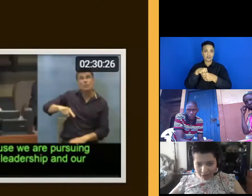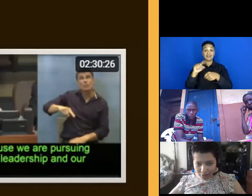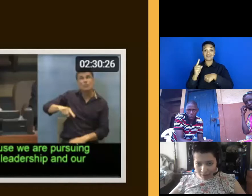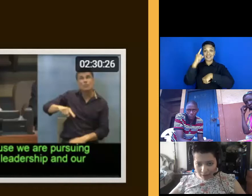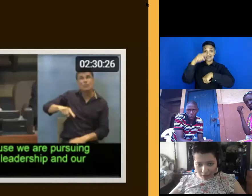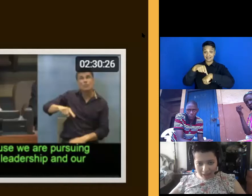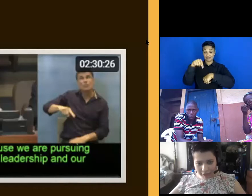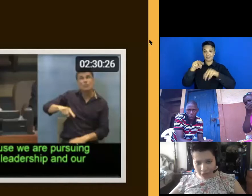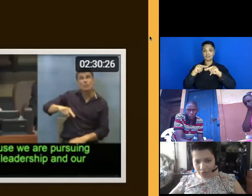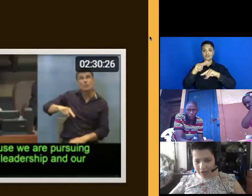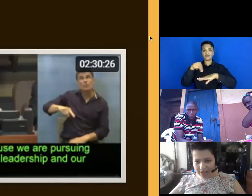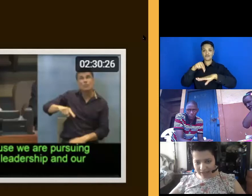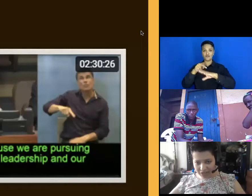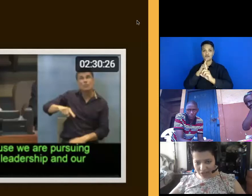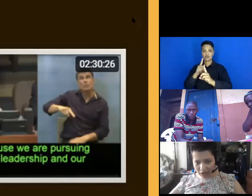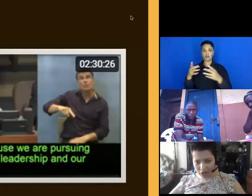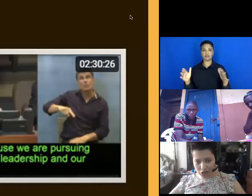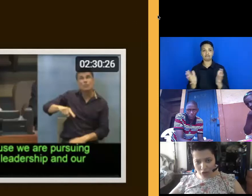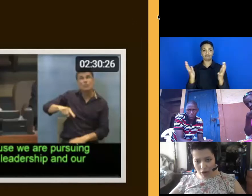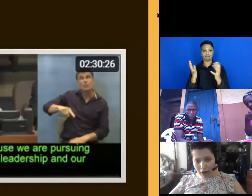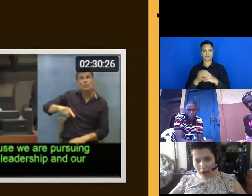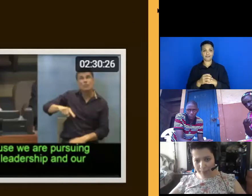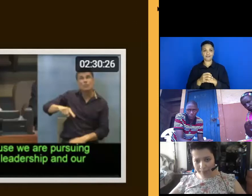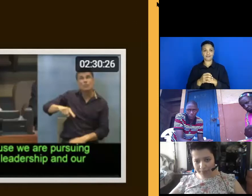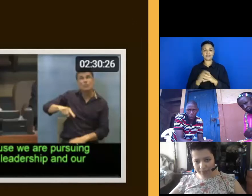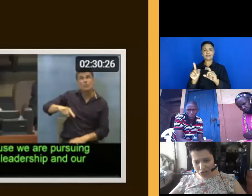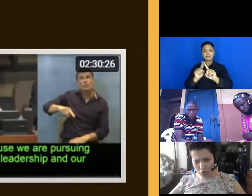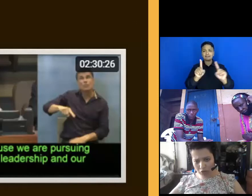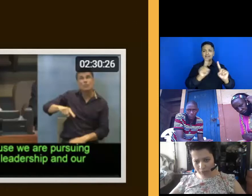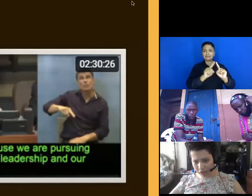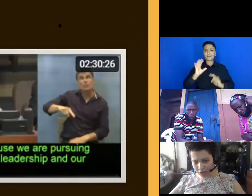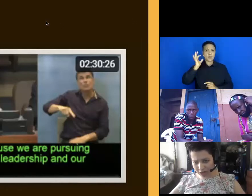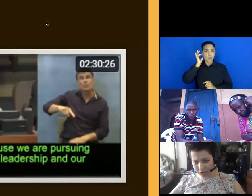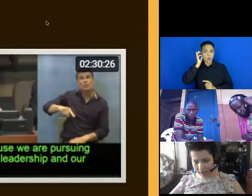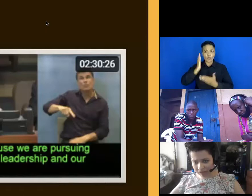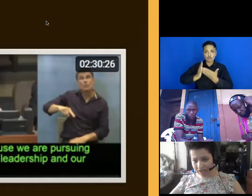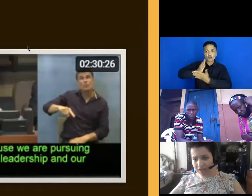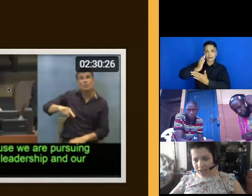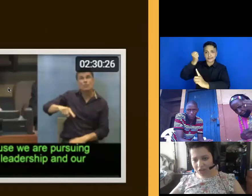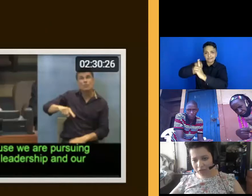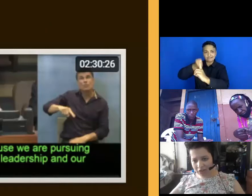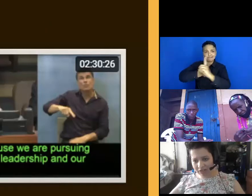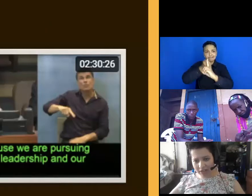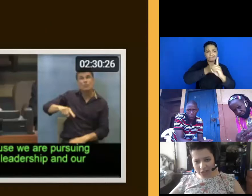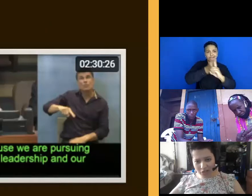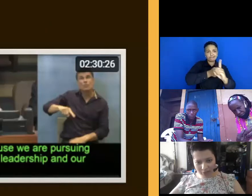were in the first working session and show up i showed my concern because this regional instrument